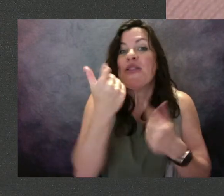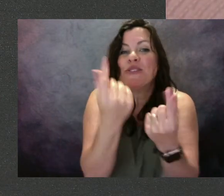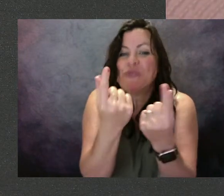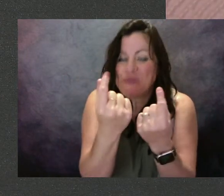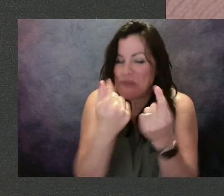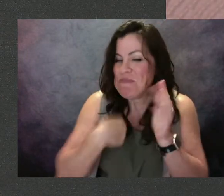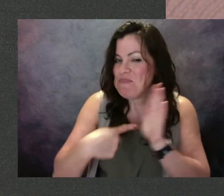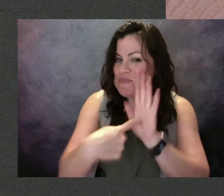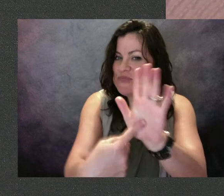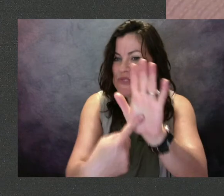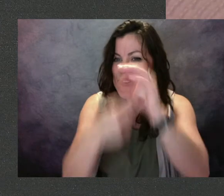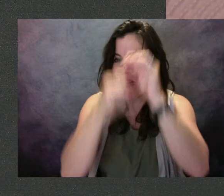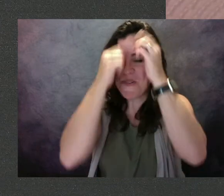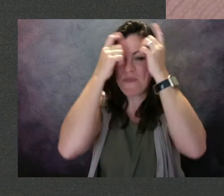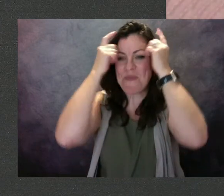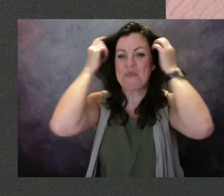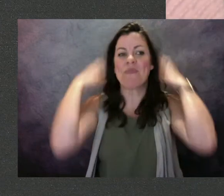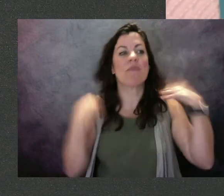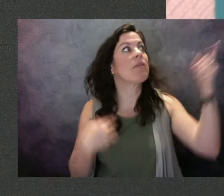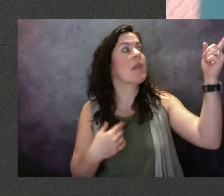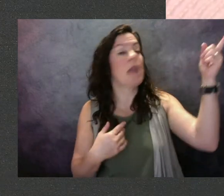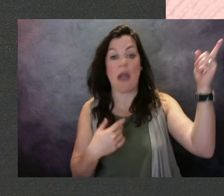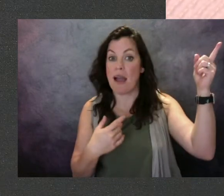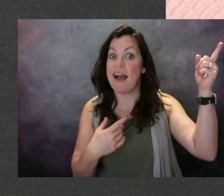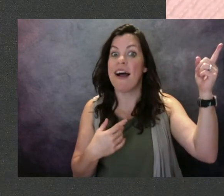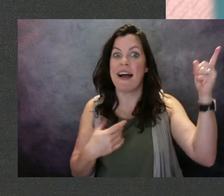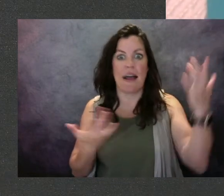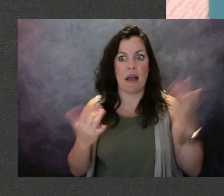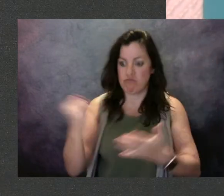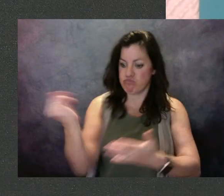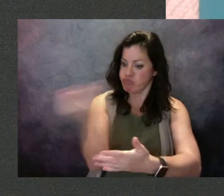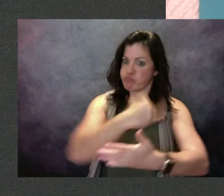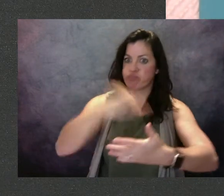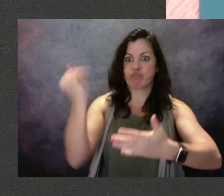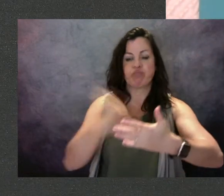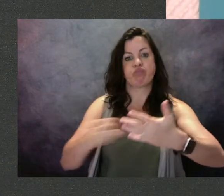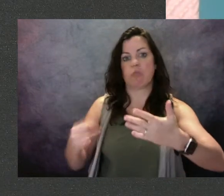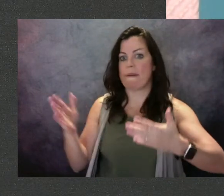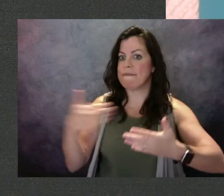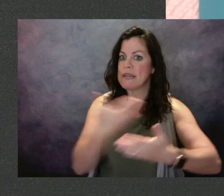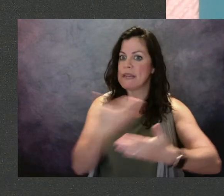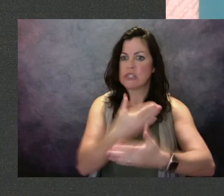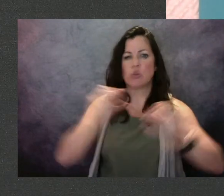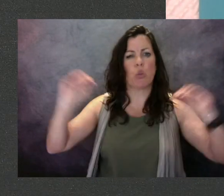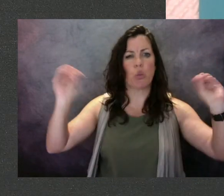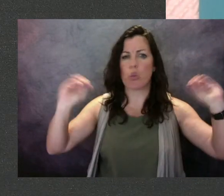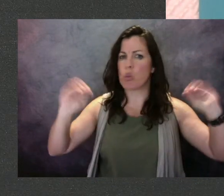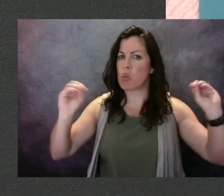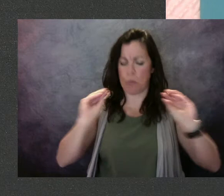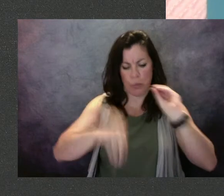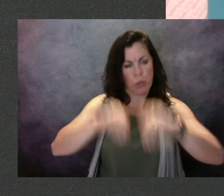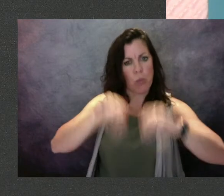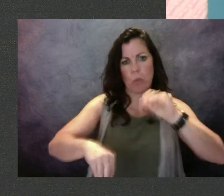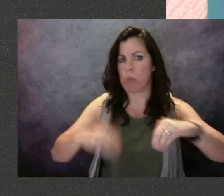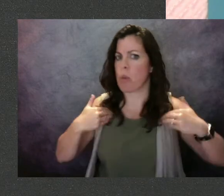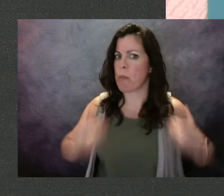you could draw yourself a blank fish and you could see if you can remember all the parts of the fish that we learned